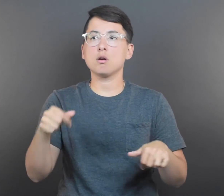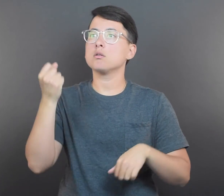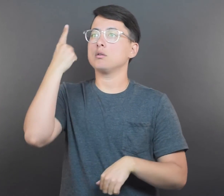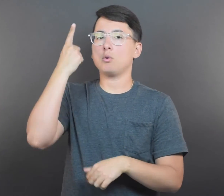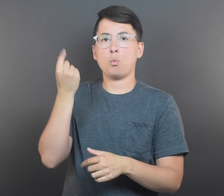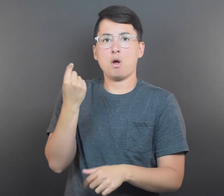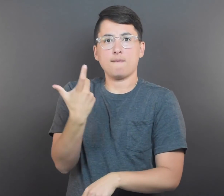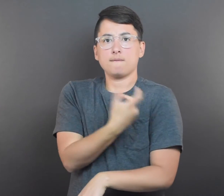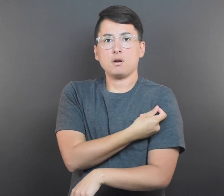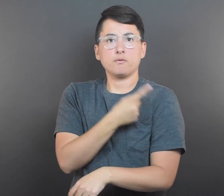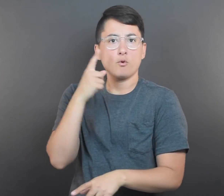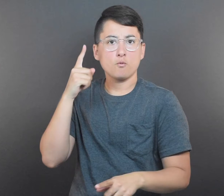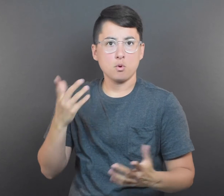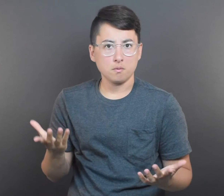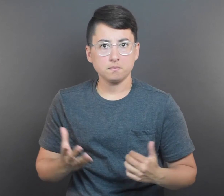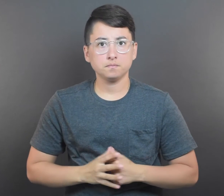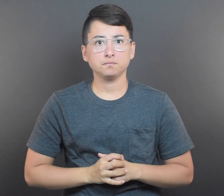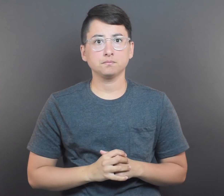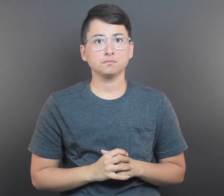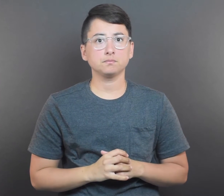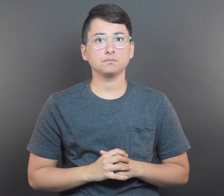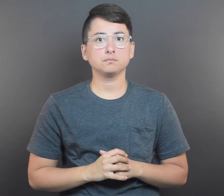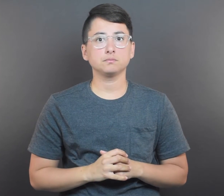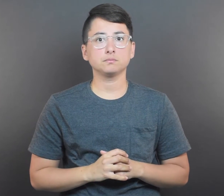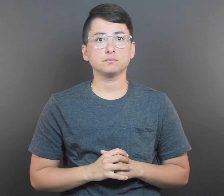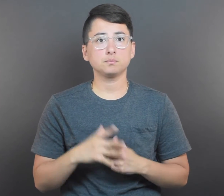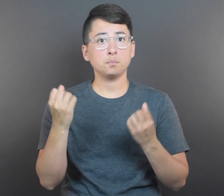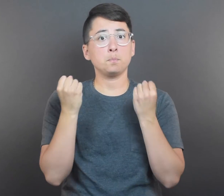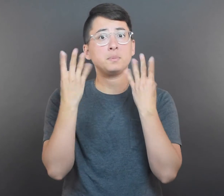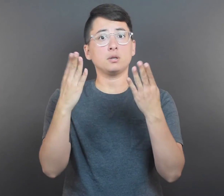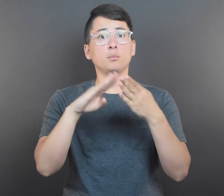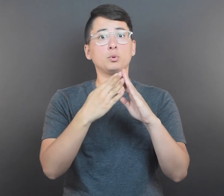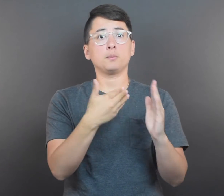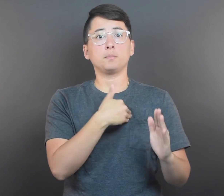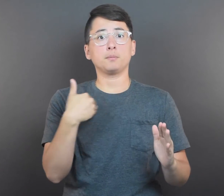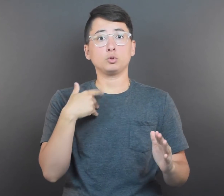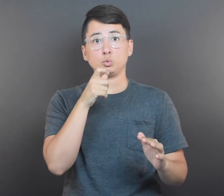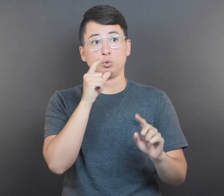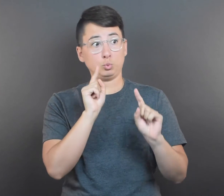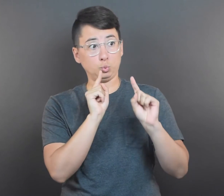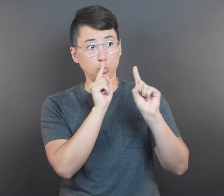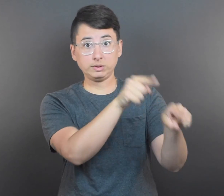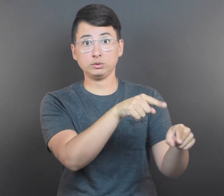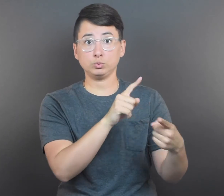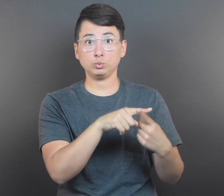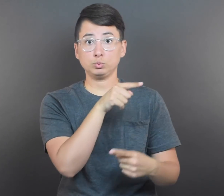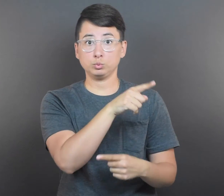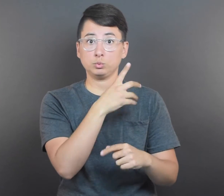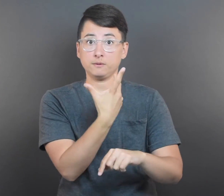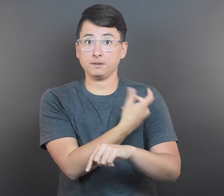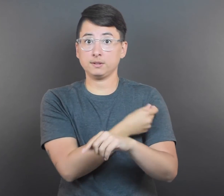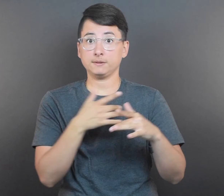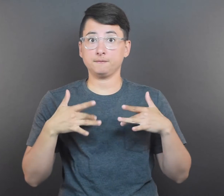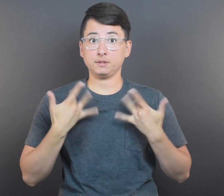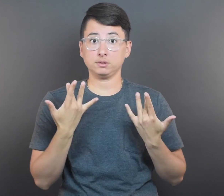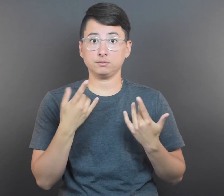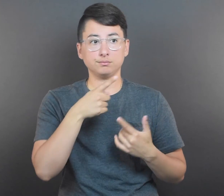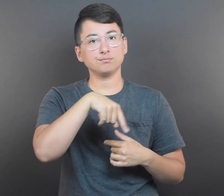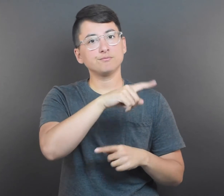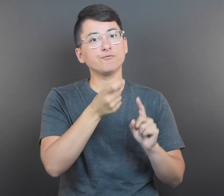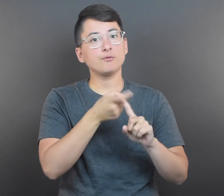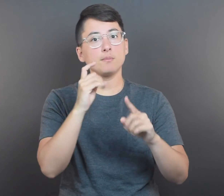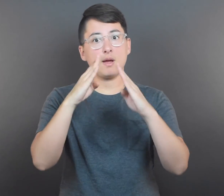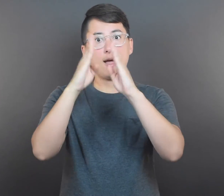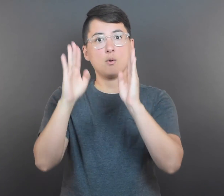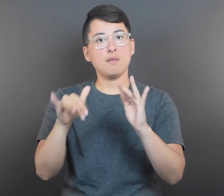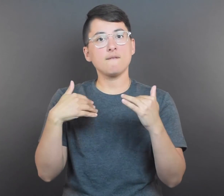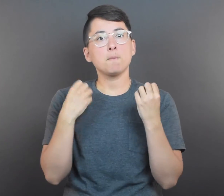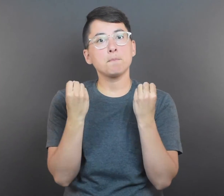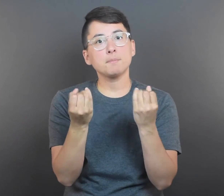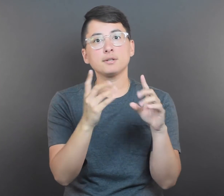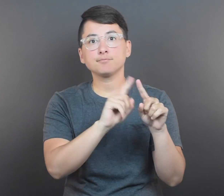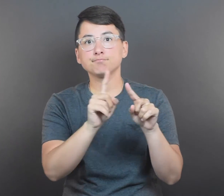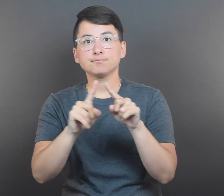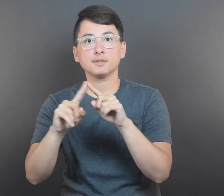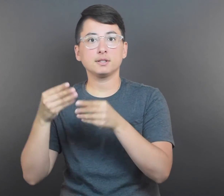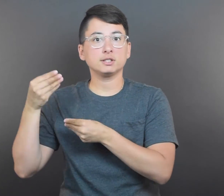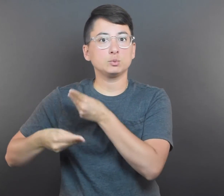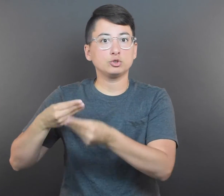All the contractors, worked together in tailoring messages to families, women, and children. Many of